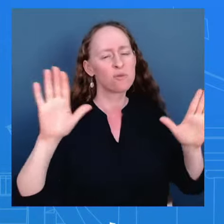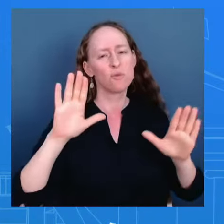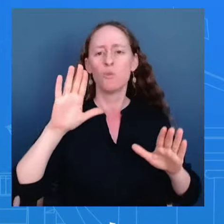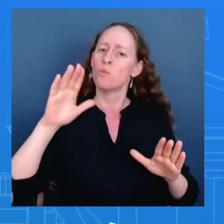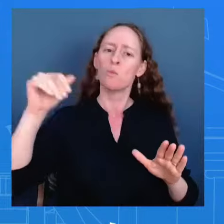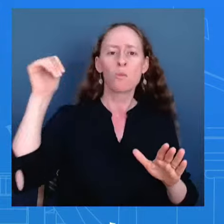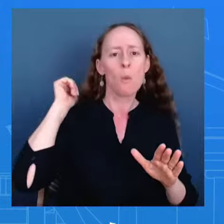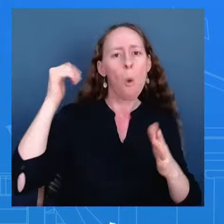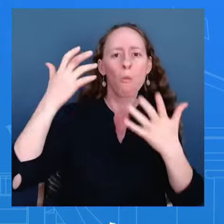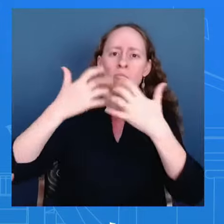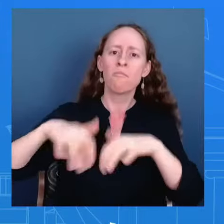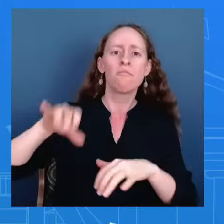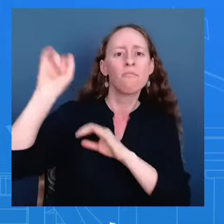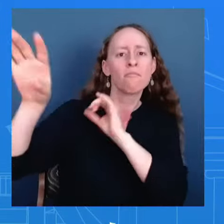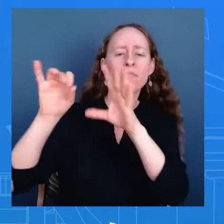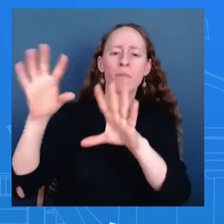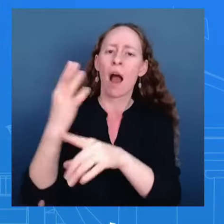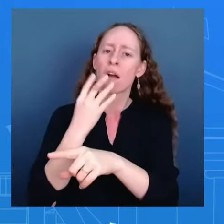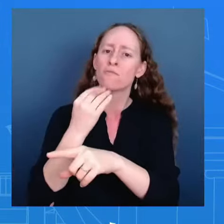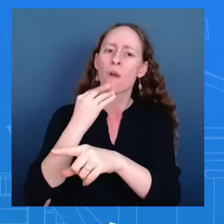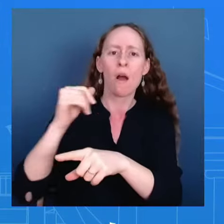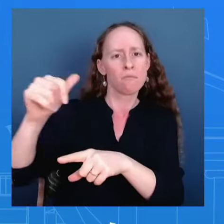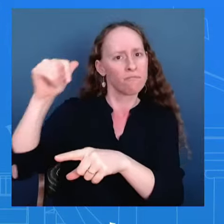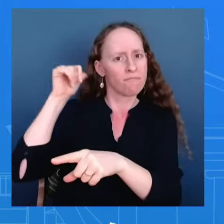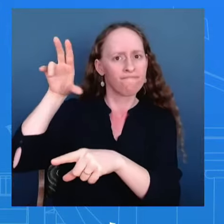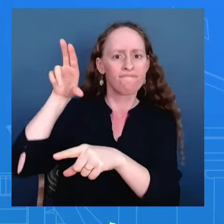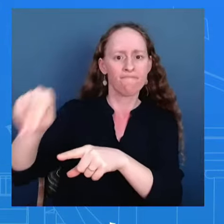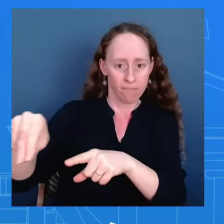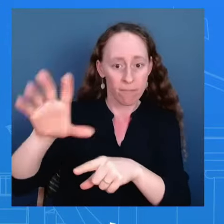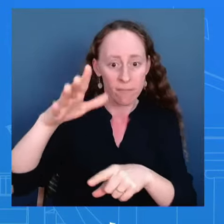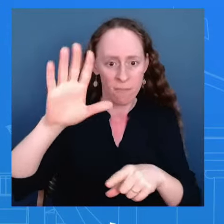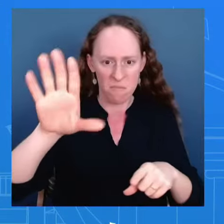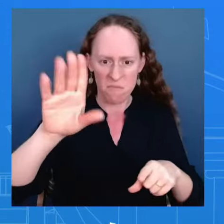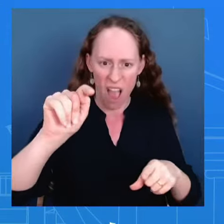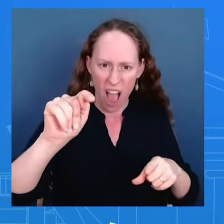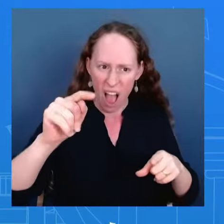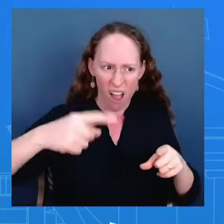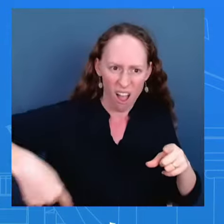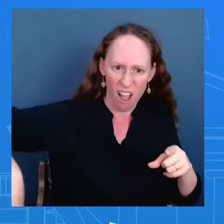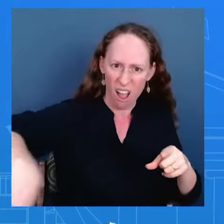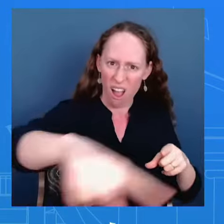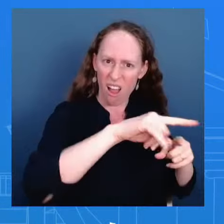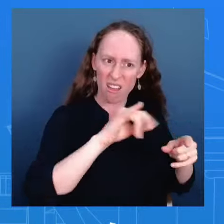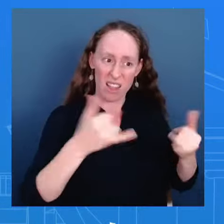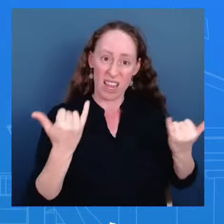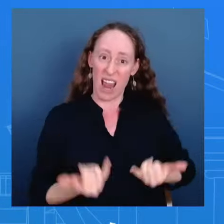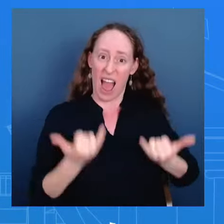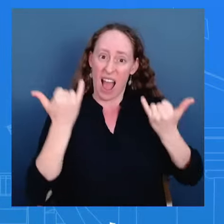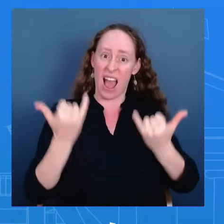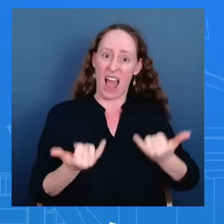Mr. Kirby: Yes. The Press: Does the US currently not consider the strike on Sunday to have hit a population center,